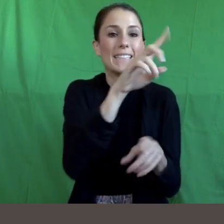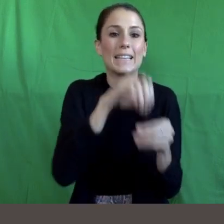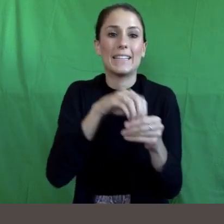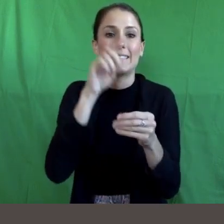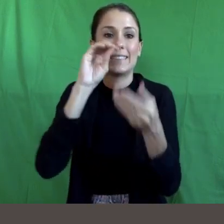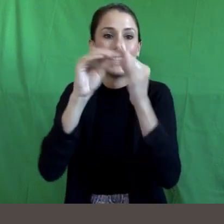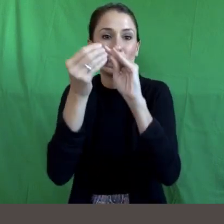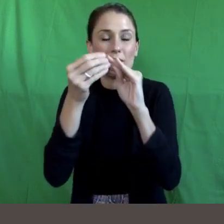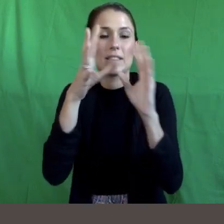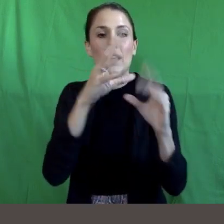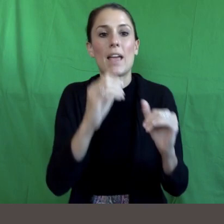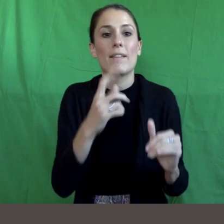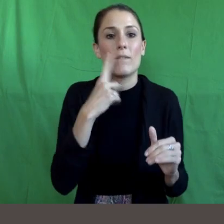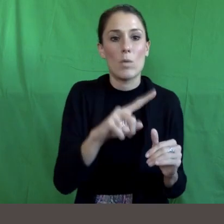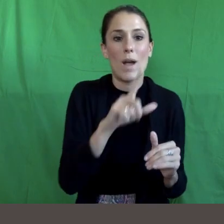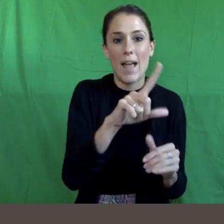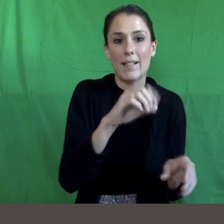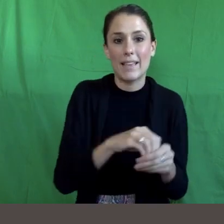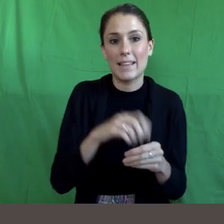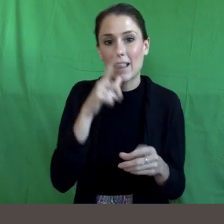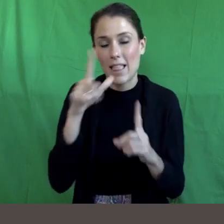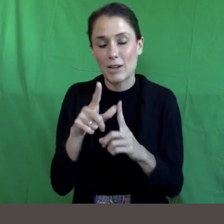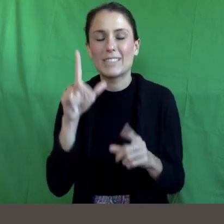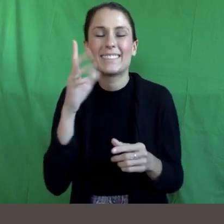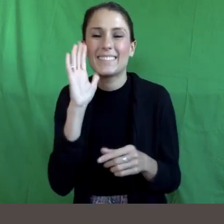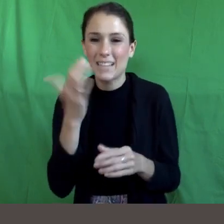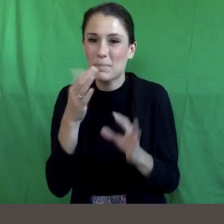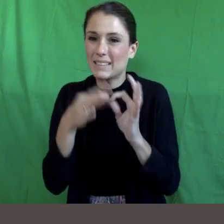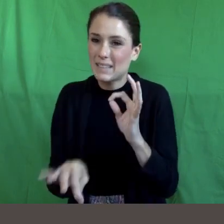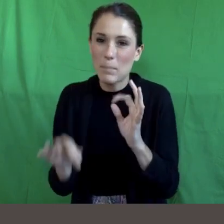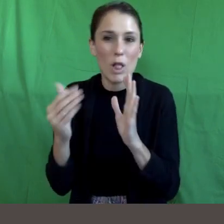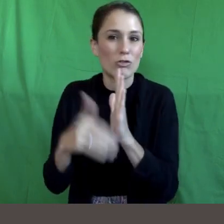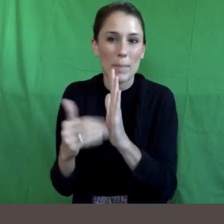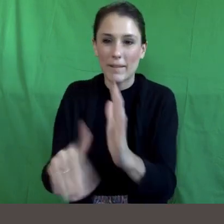For D in digits, for L in letters, it just seems like it's too simple. It's too repetitive.